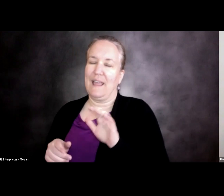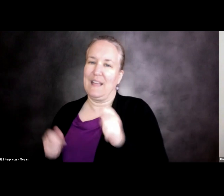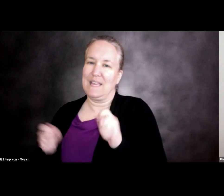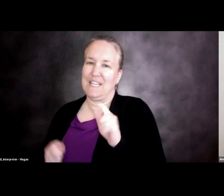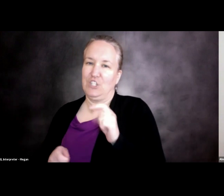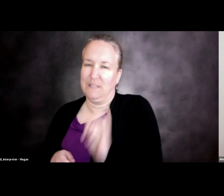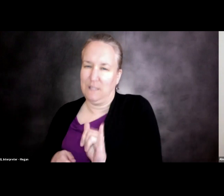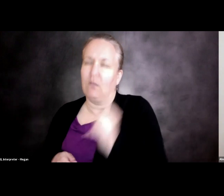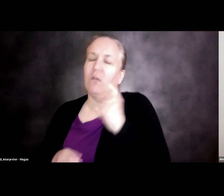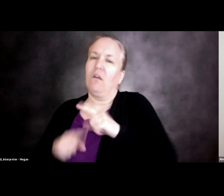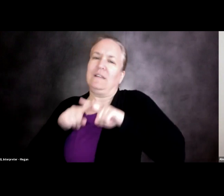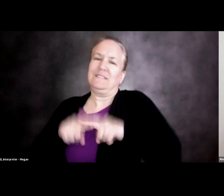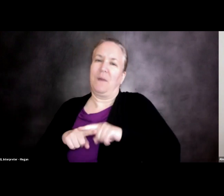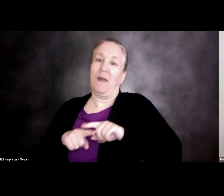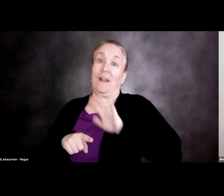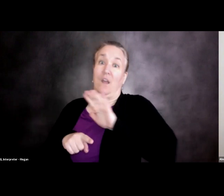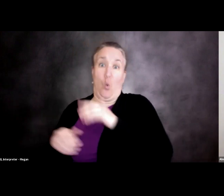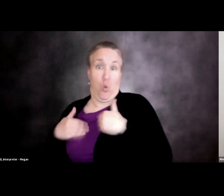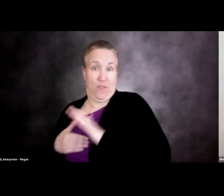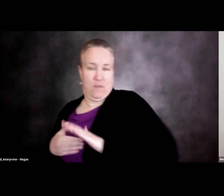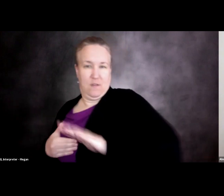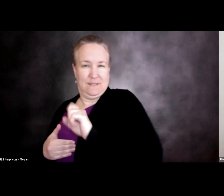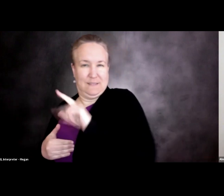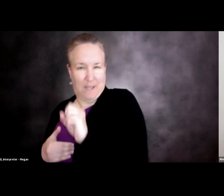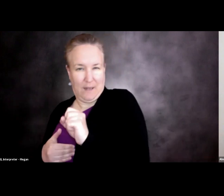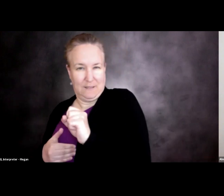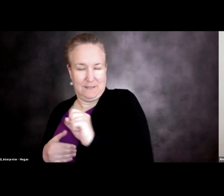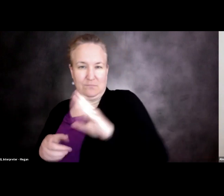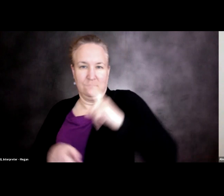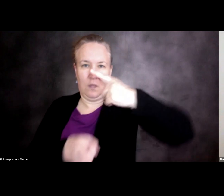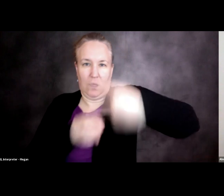on how their status as youth intersected with issues